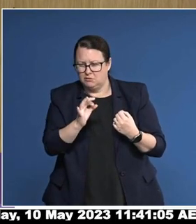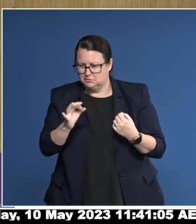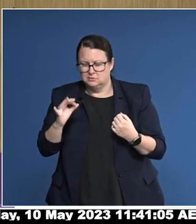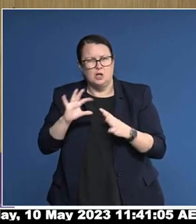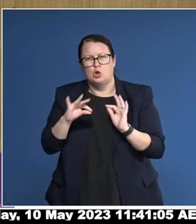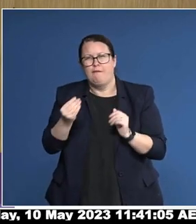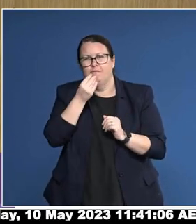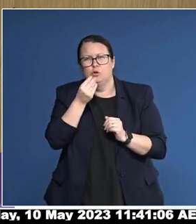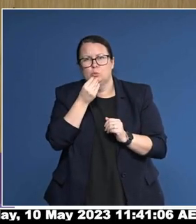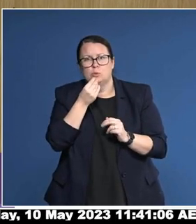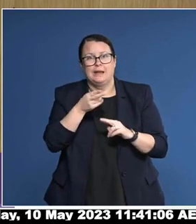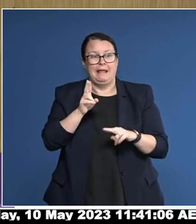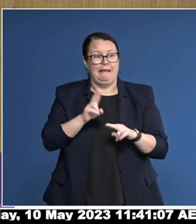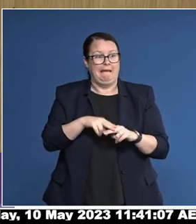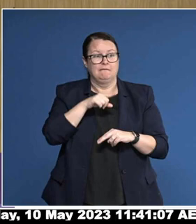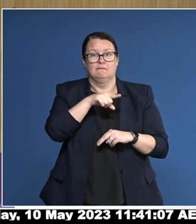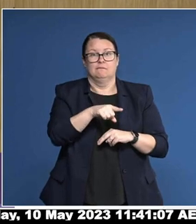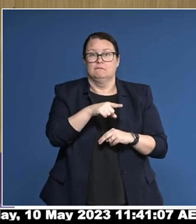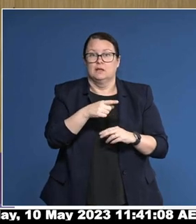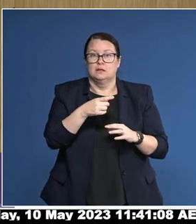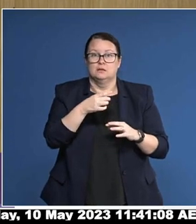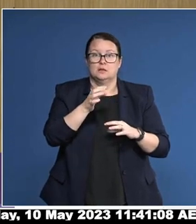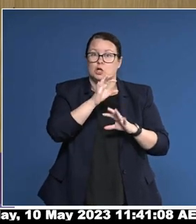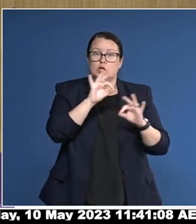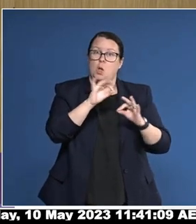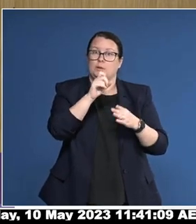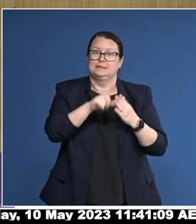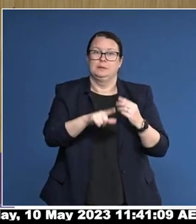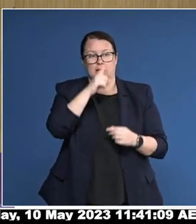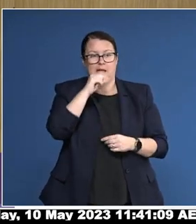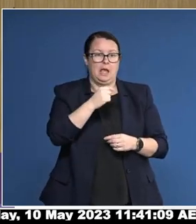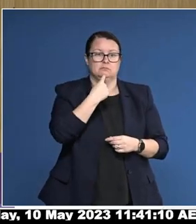speak up for themselves, if they weren't children with disabilities, would it be seen